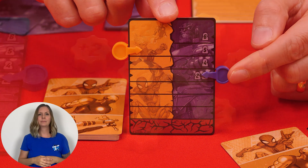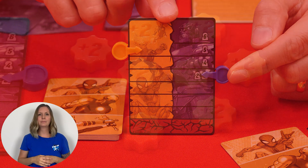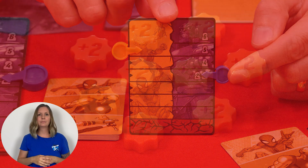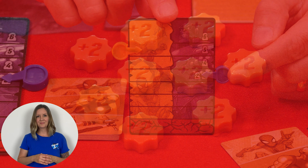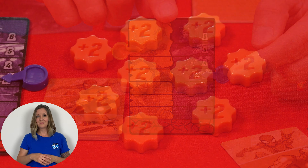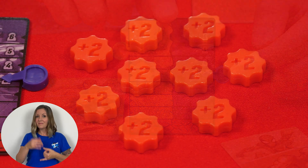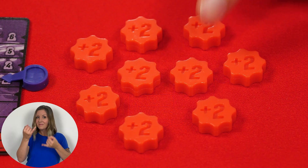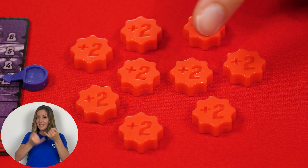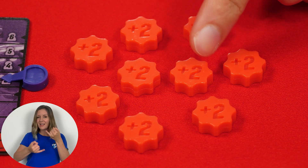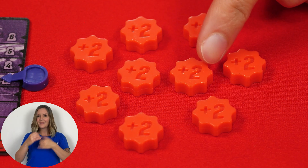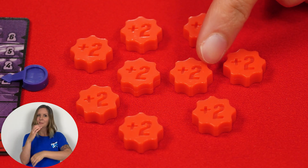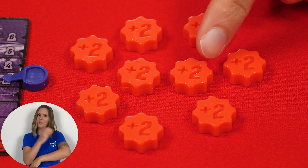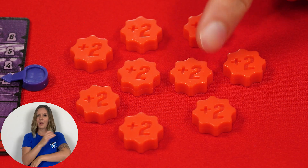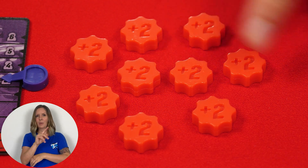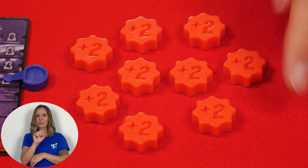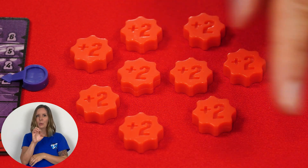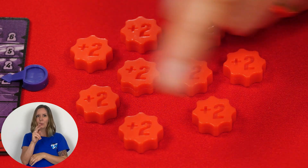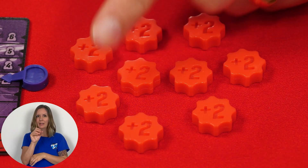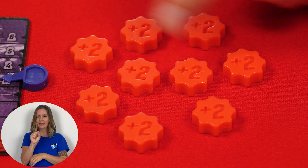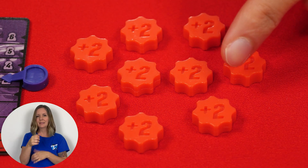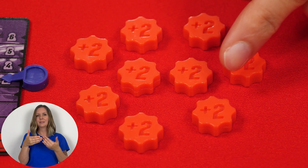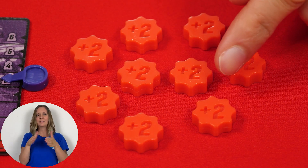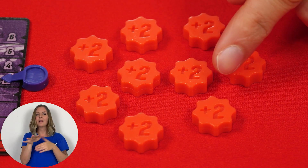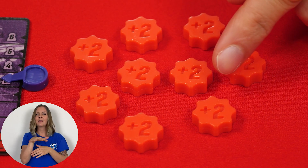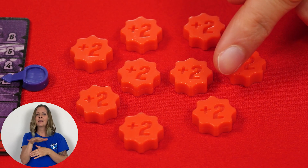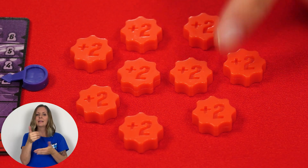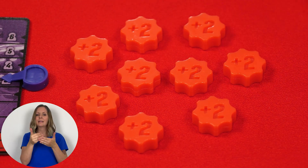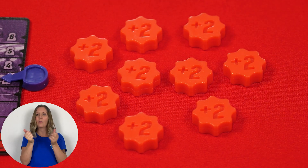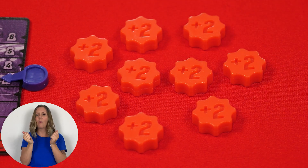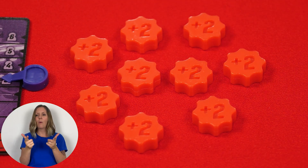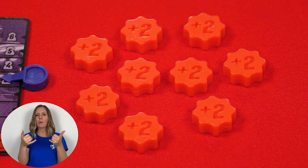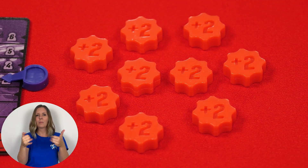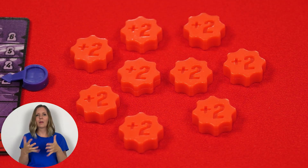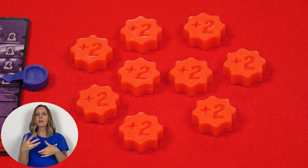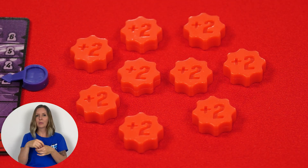Finally, put these power tokens in a supply that is accessible to everyone, including